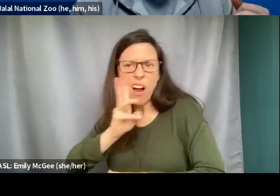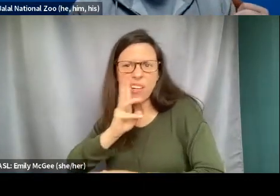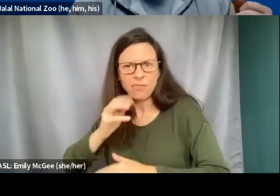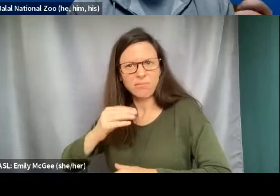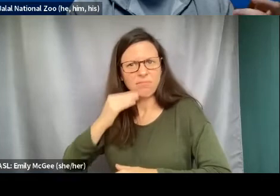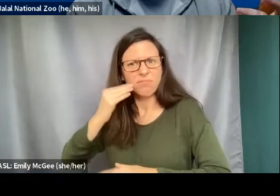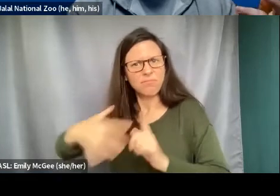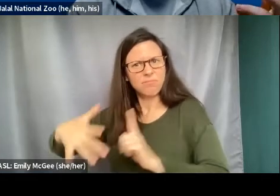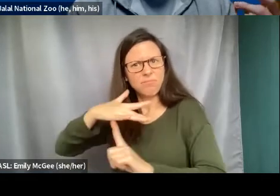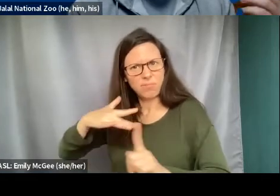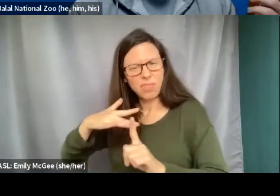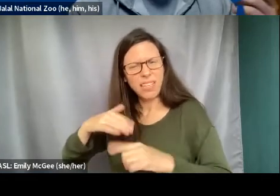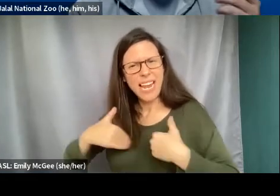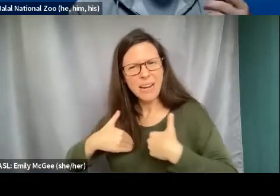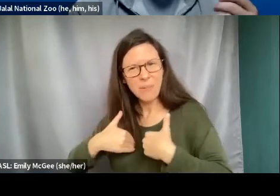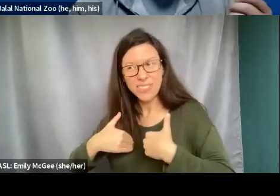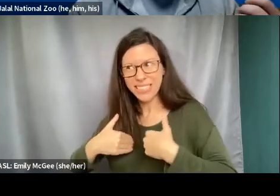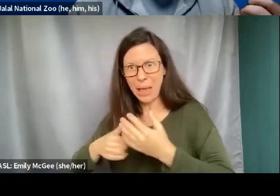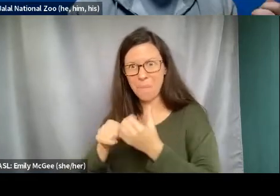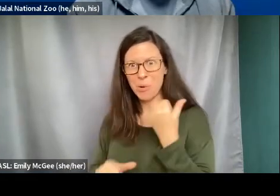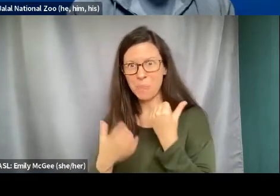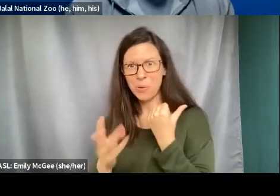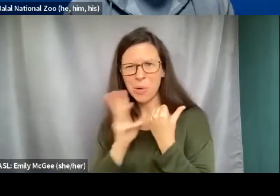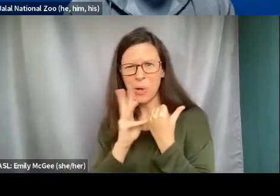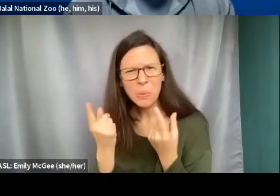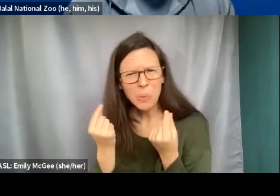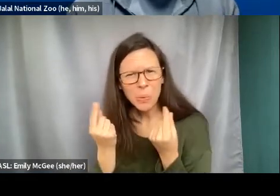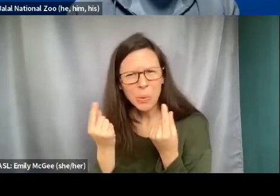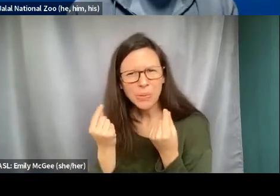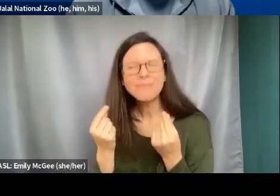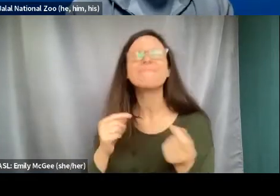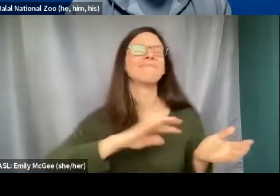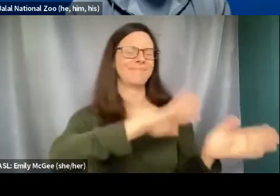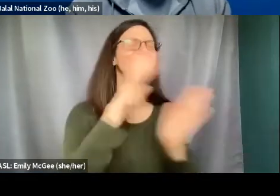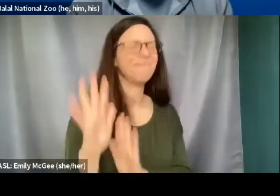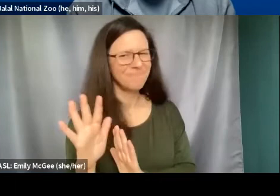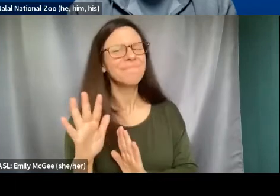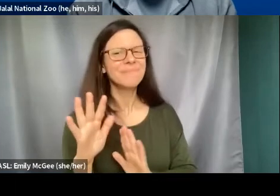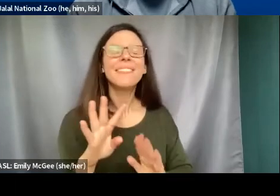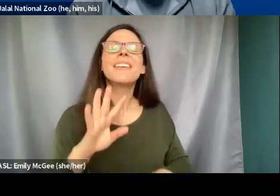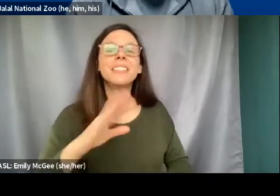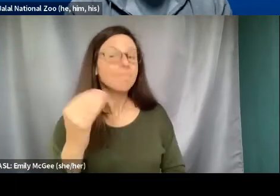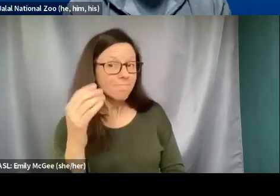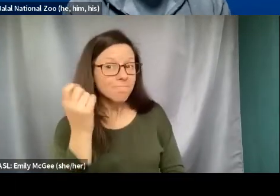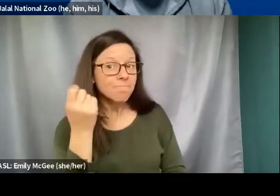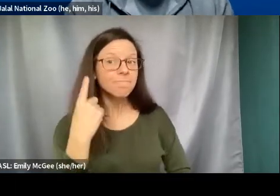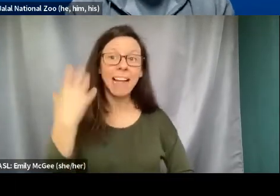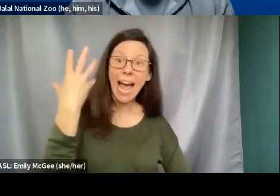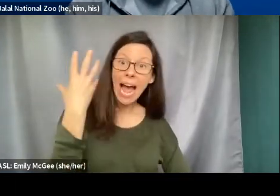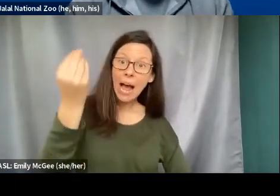Jalal: Uh, well let's first explain how it is in a wildlife setting. You have your nitrogen cycle, you know,